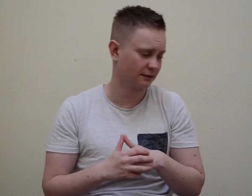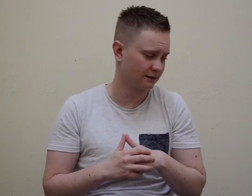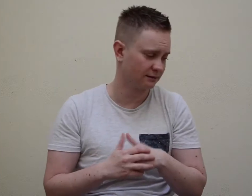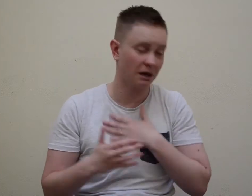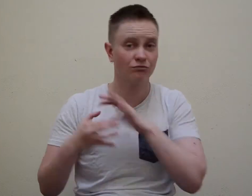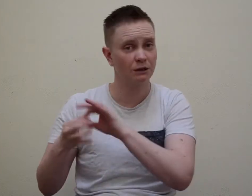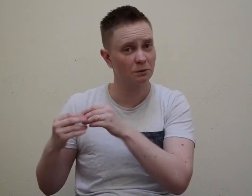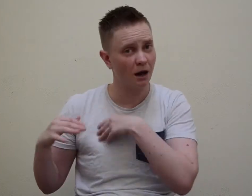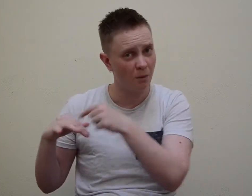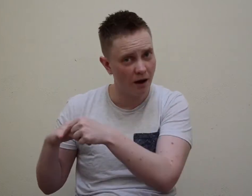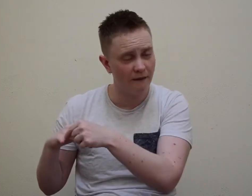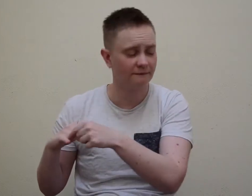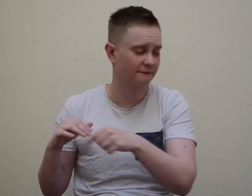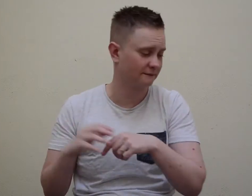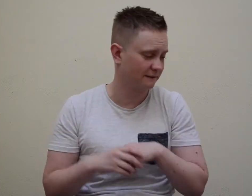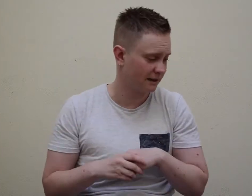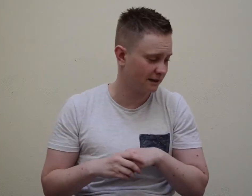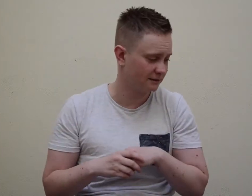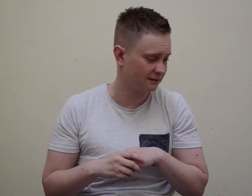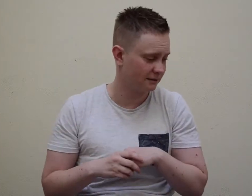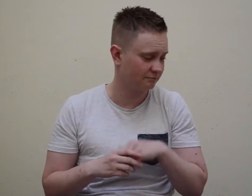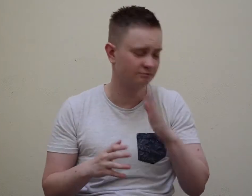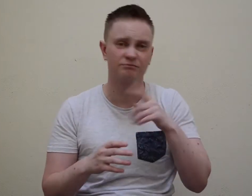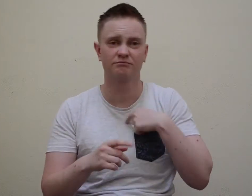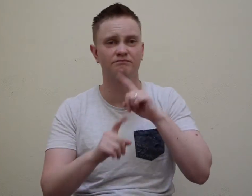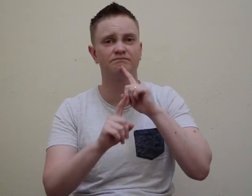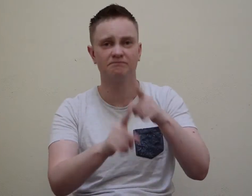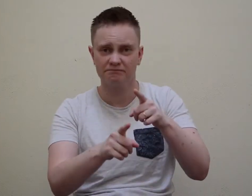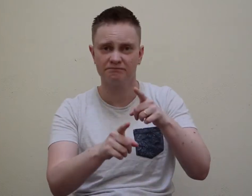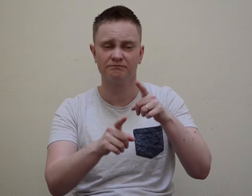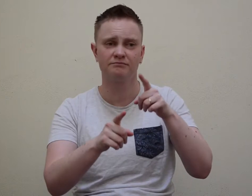with the counselor, my relationship with my wife, and my advice I guess,